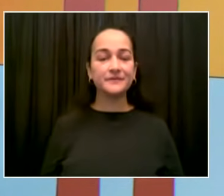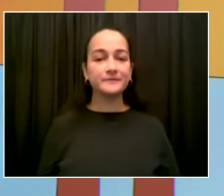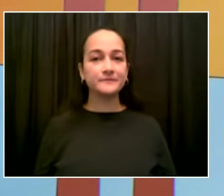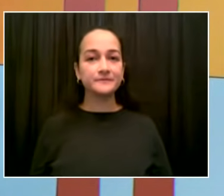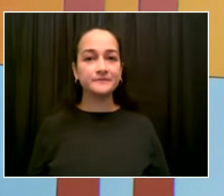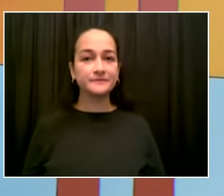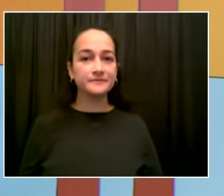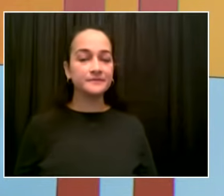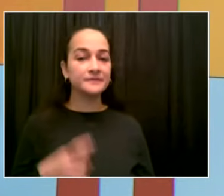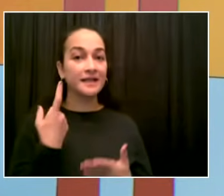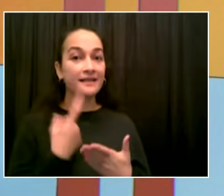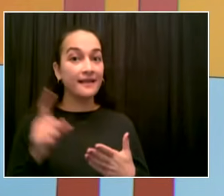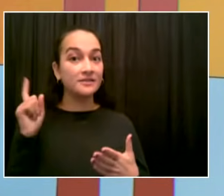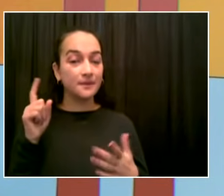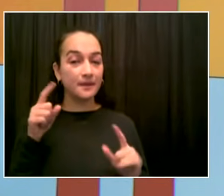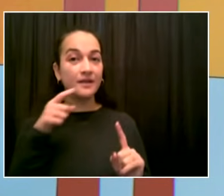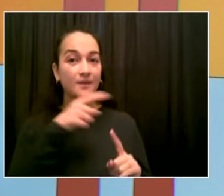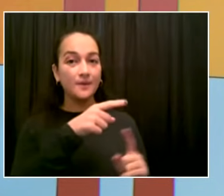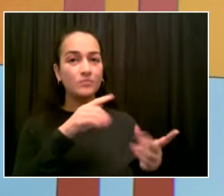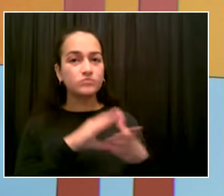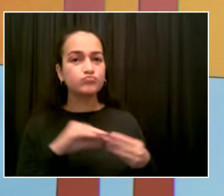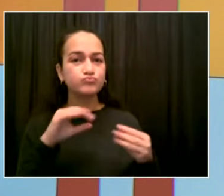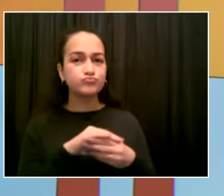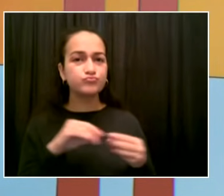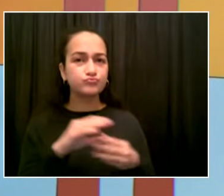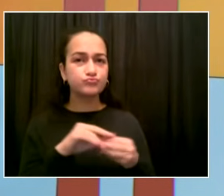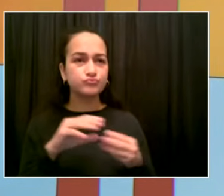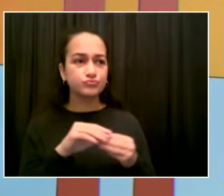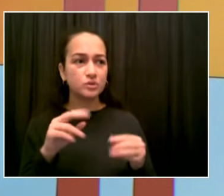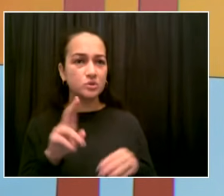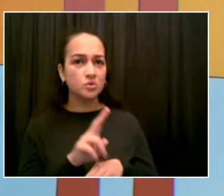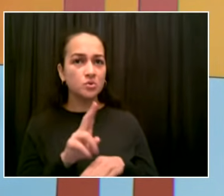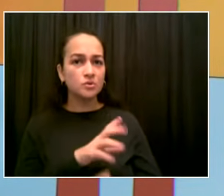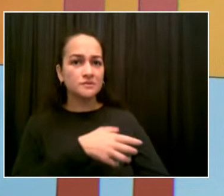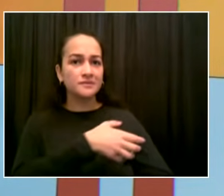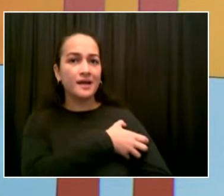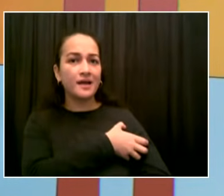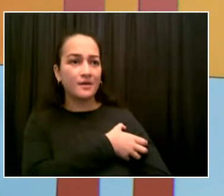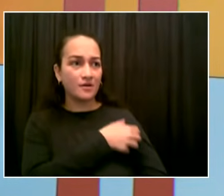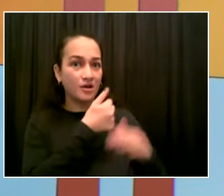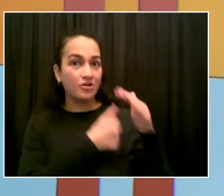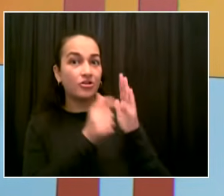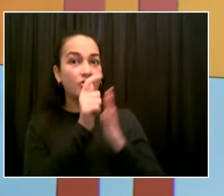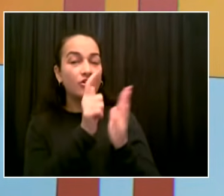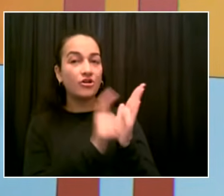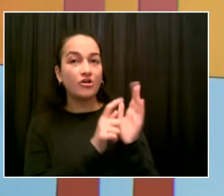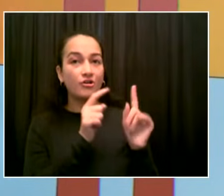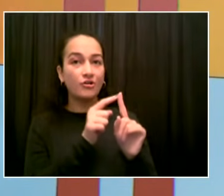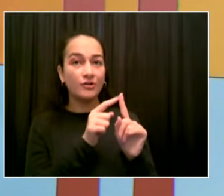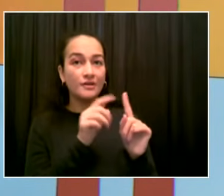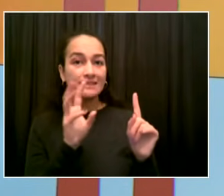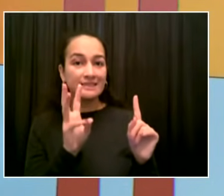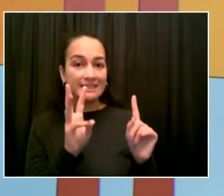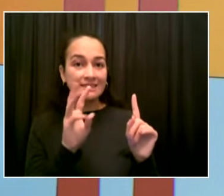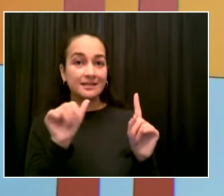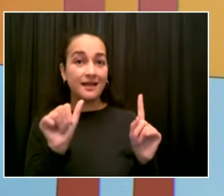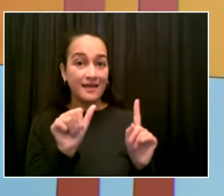YOUT OLD US LAST WEEK THAT IT WASN'T YOUR FOCUS TO USE YOUR POWRSE UNDER 6A TO CONDITIONALLY